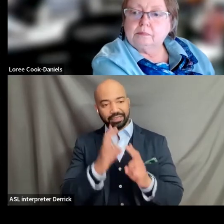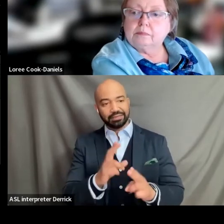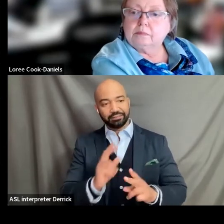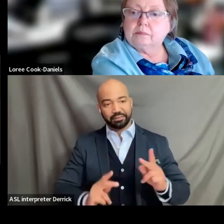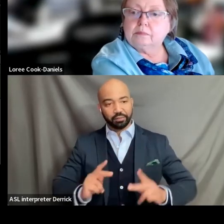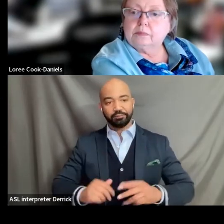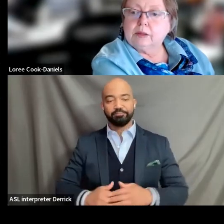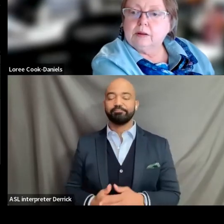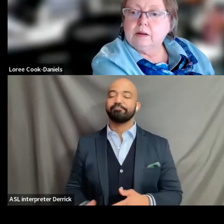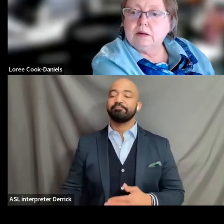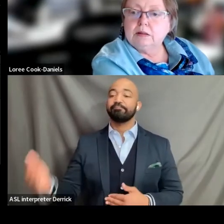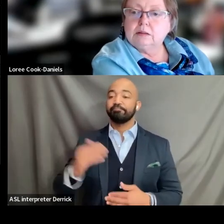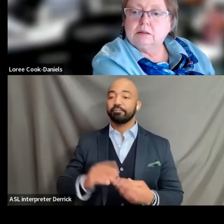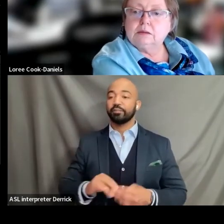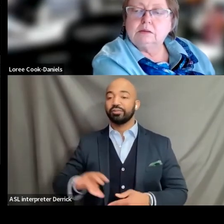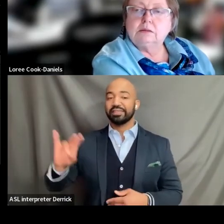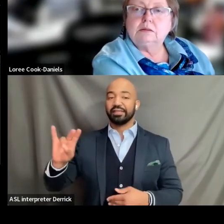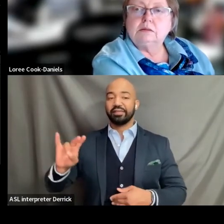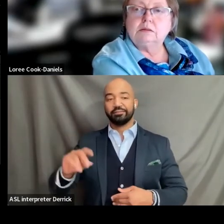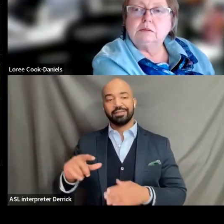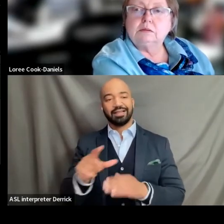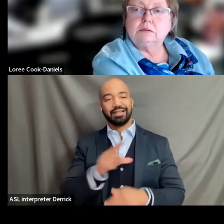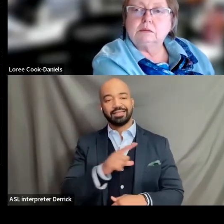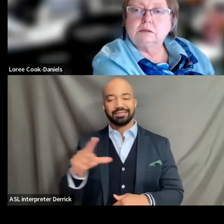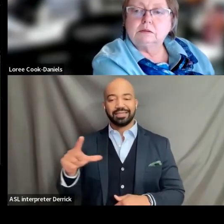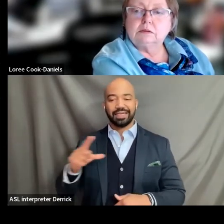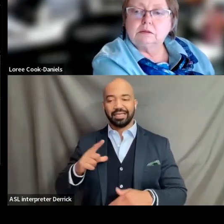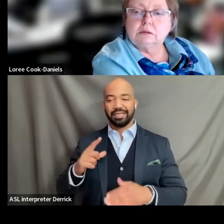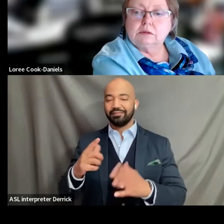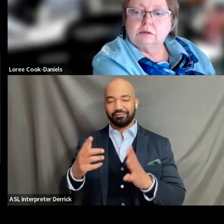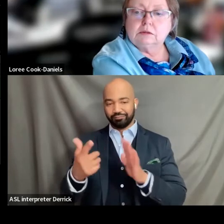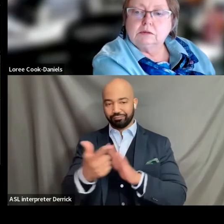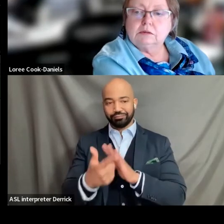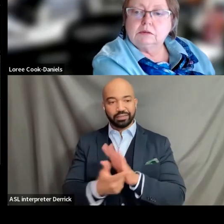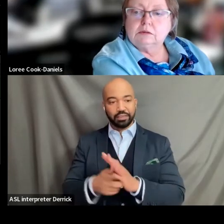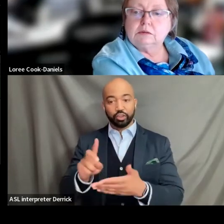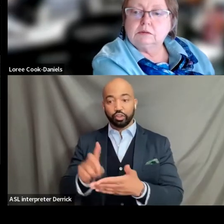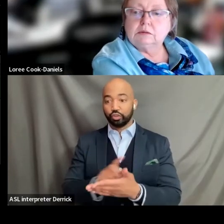So legislated discrimination. What do folks think about legislated discrimination